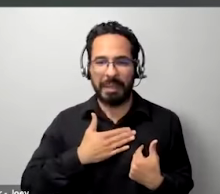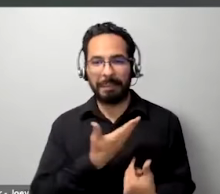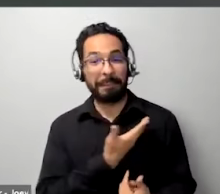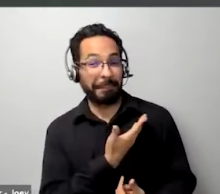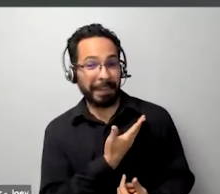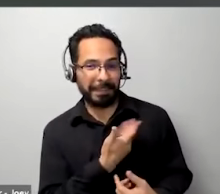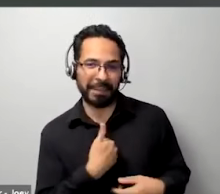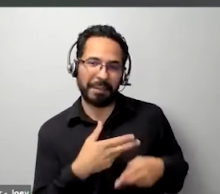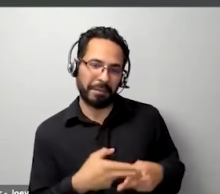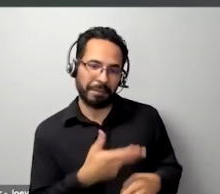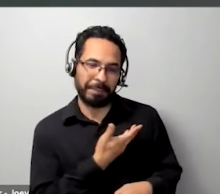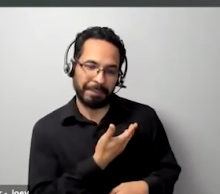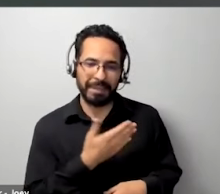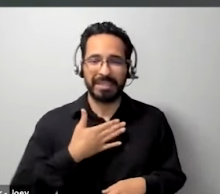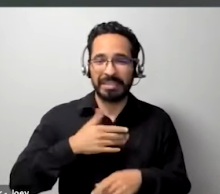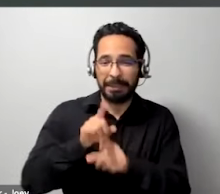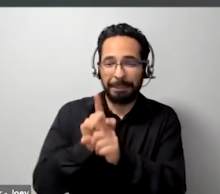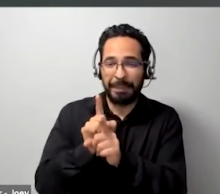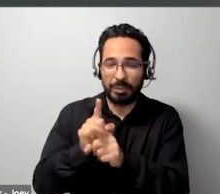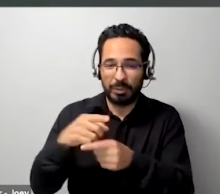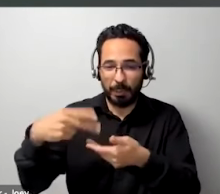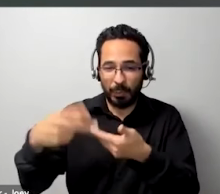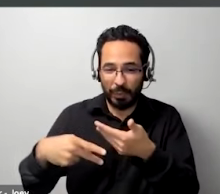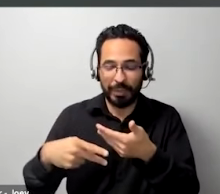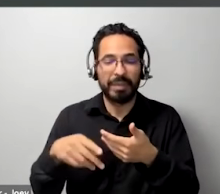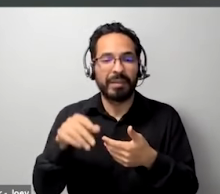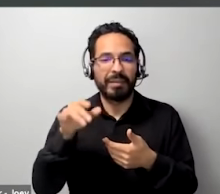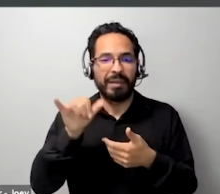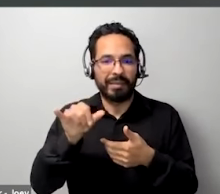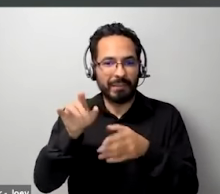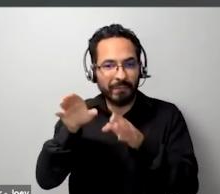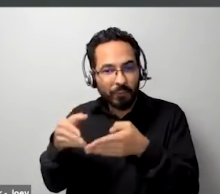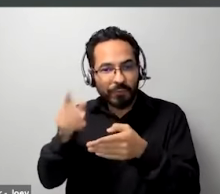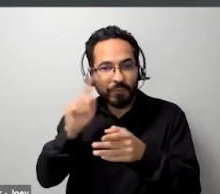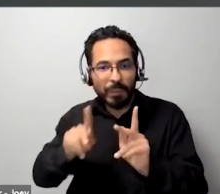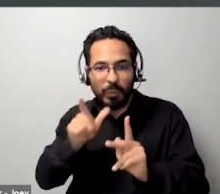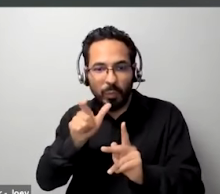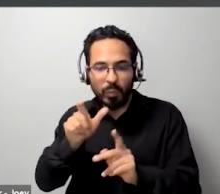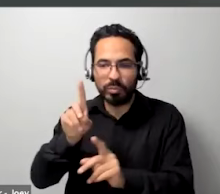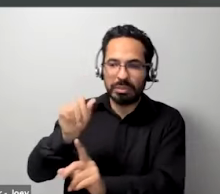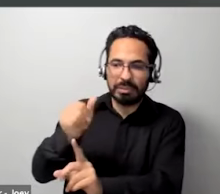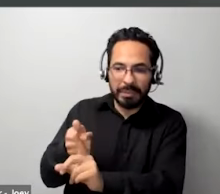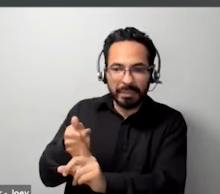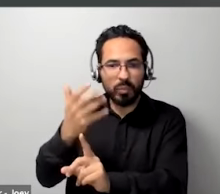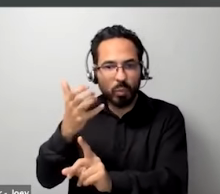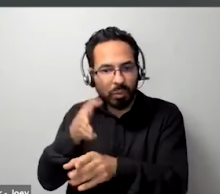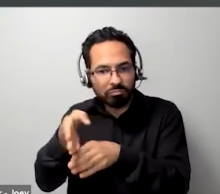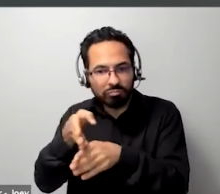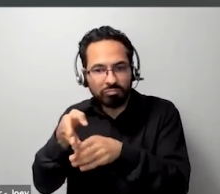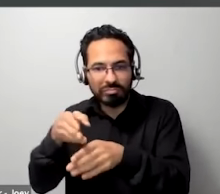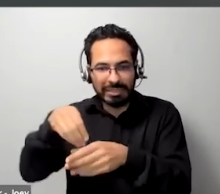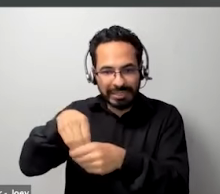is our mentorship program, which is geared toward individuals with disabilities who are looking for careers within the ecosystem.